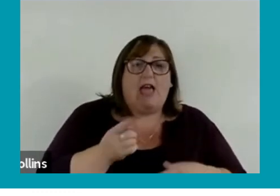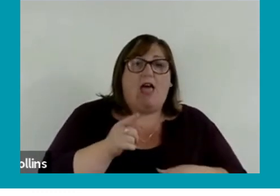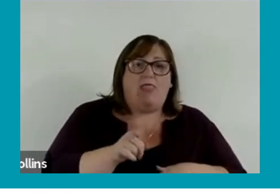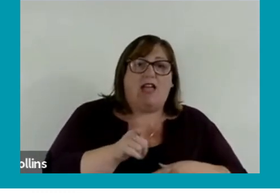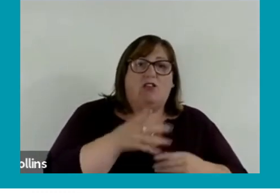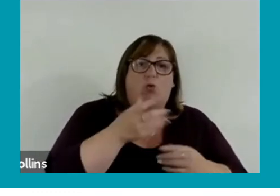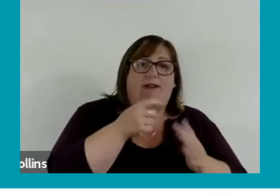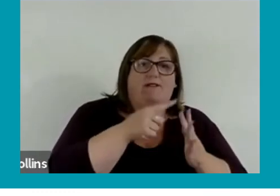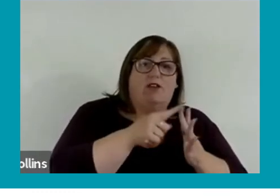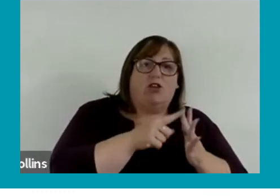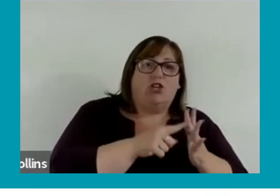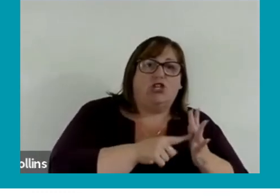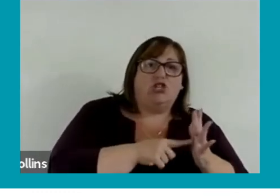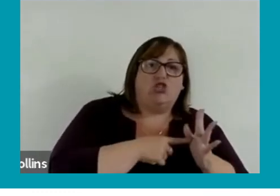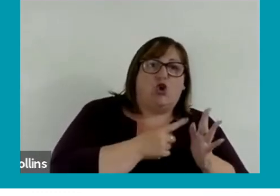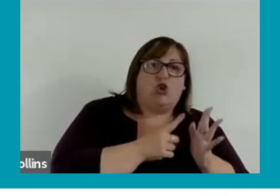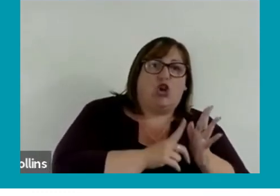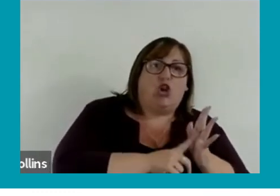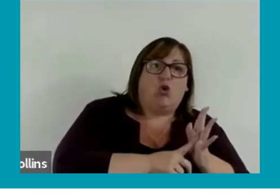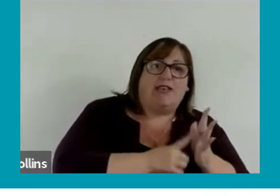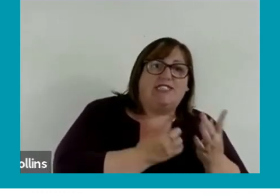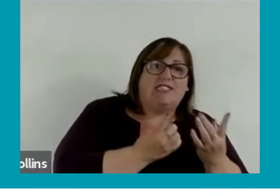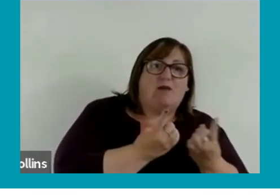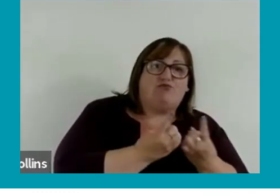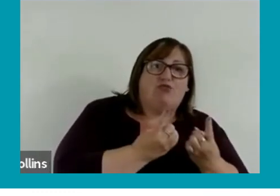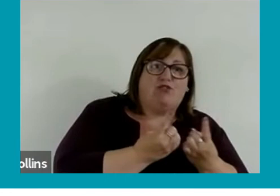product lines it still blows my mind anytime i walk into a john lewis because